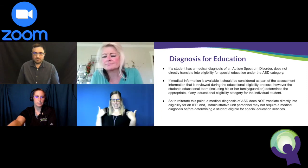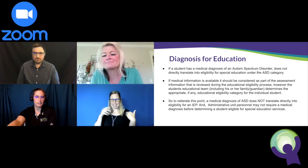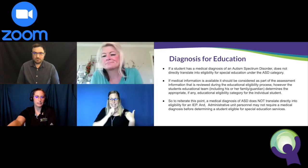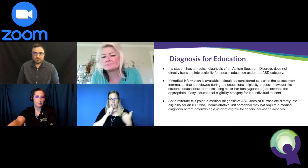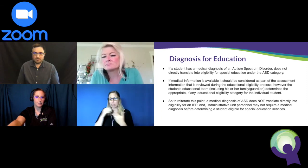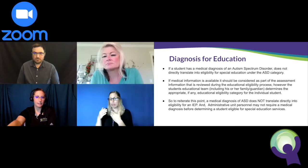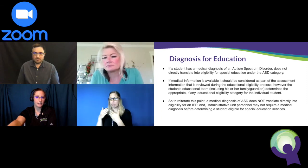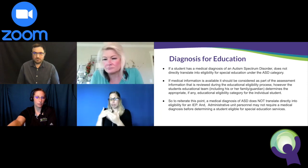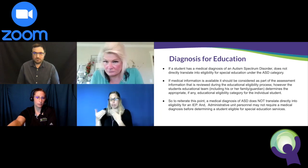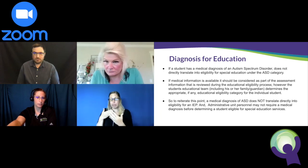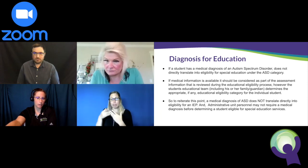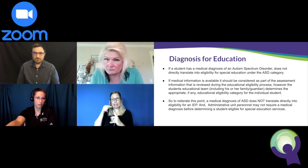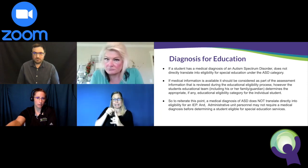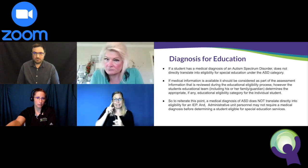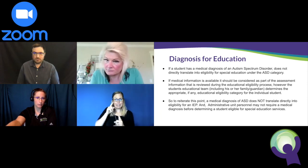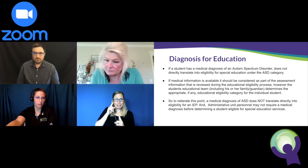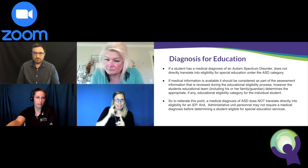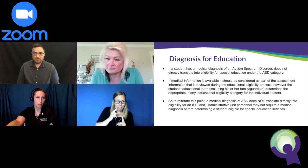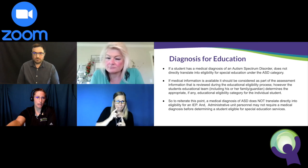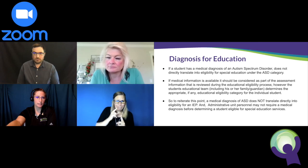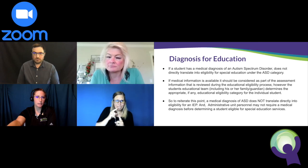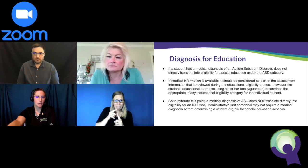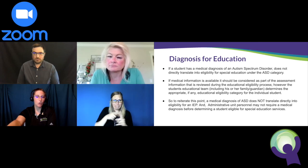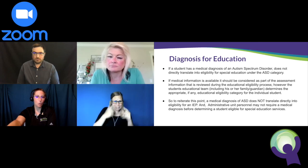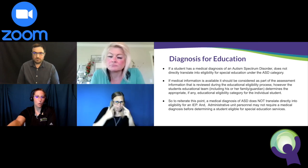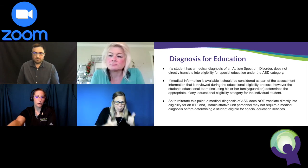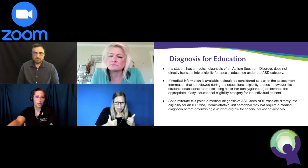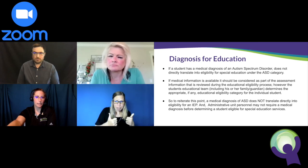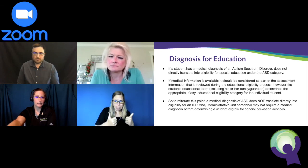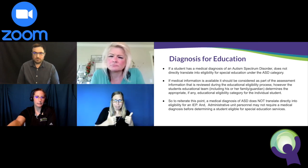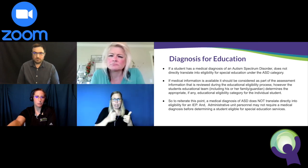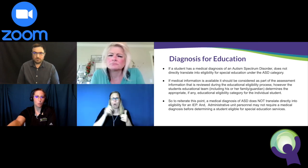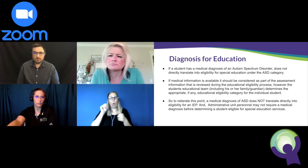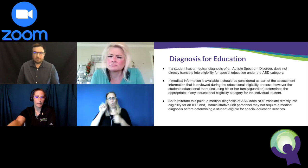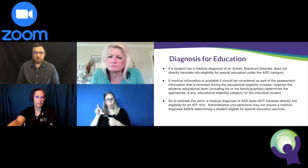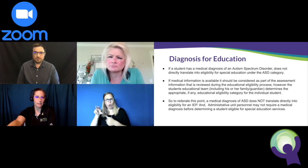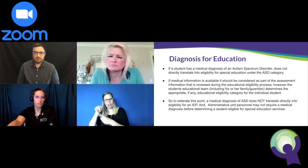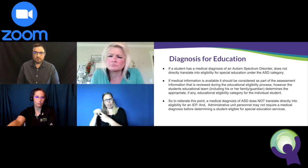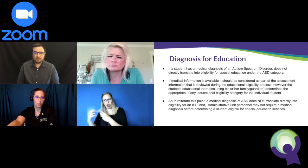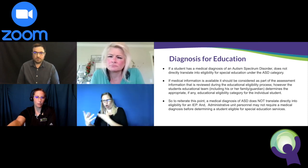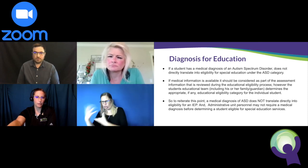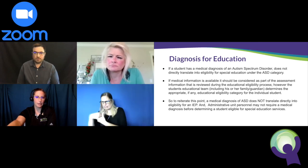the deafness or hearing loss or autism or the combination of both,